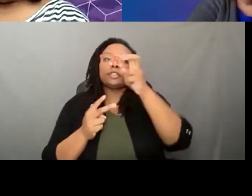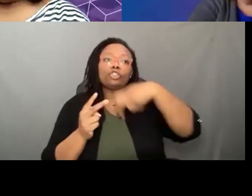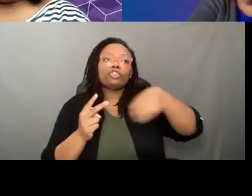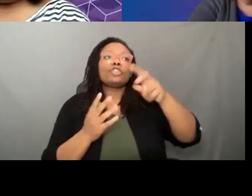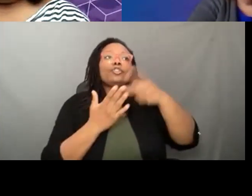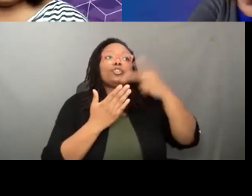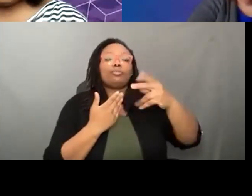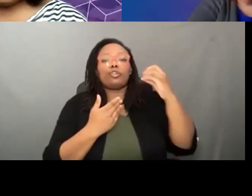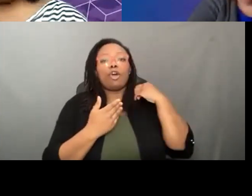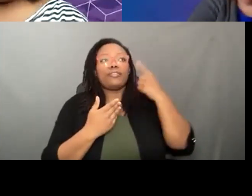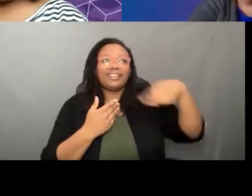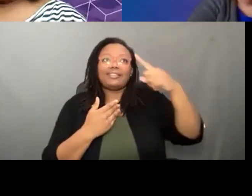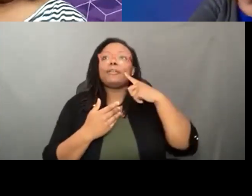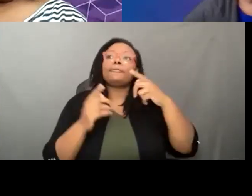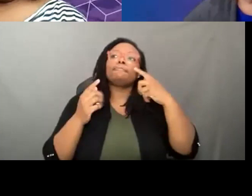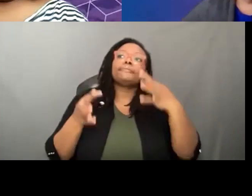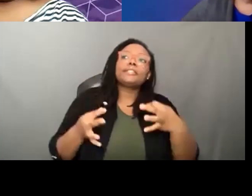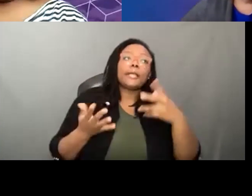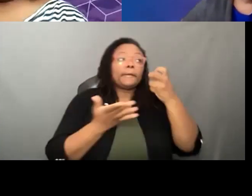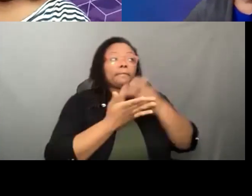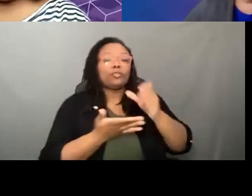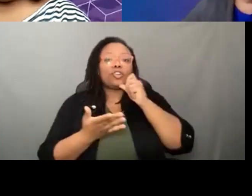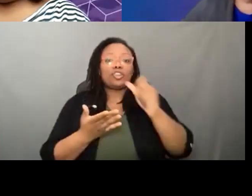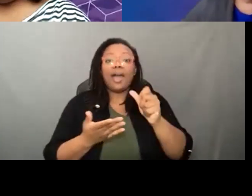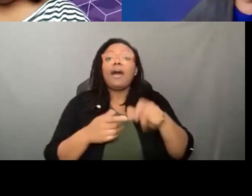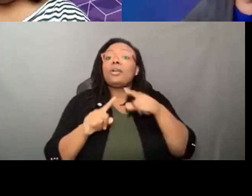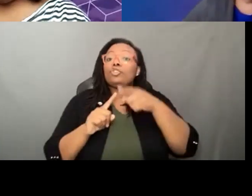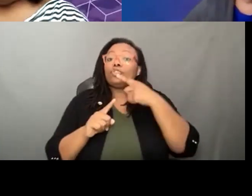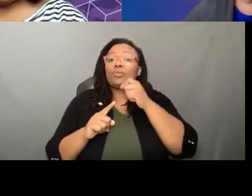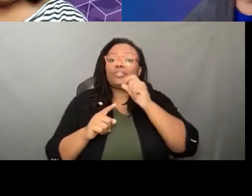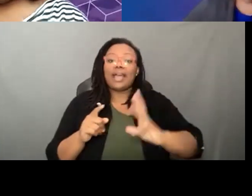where he or she will make that determination. You will not receive a formal amendment from NSF.